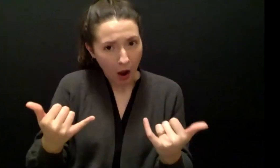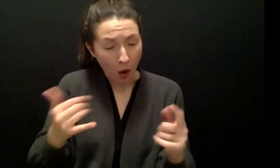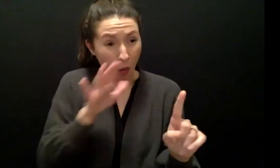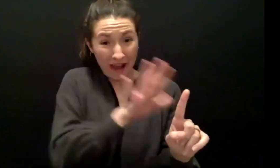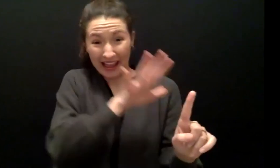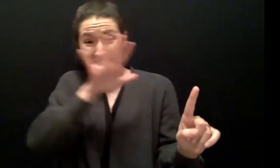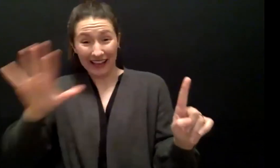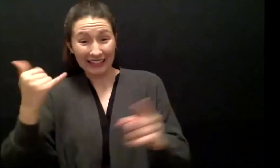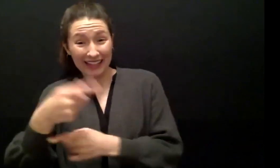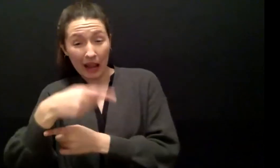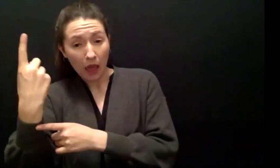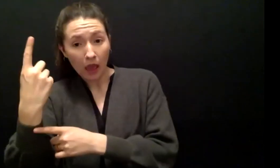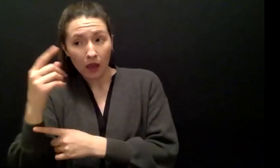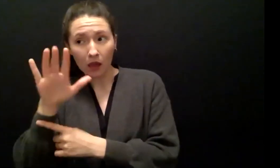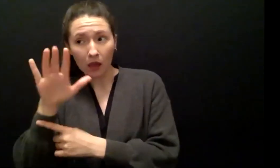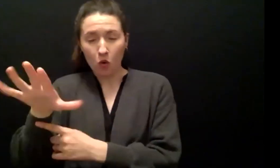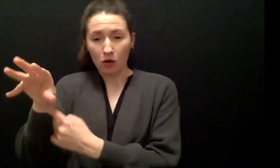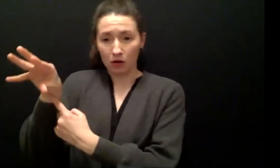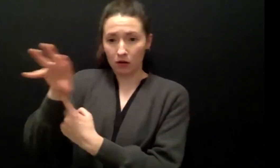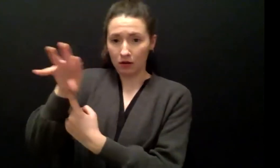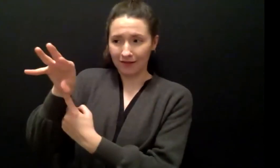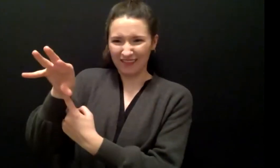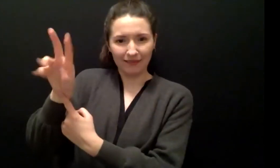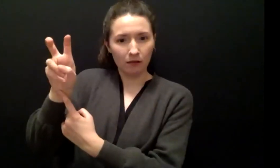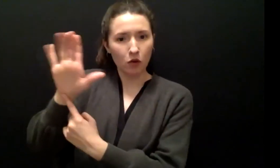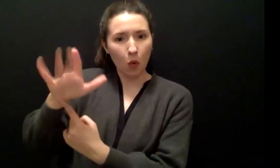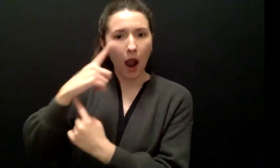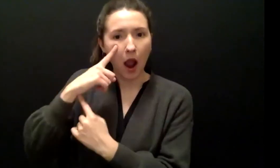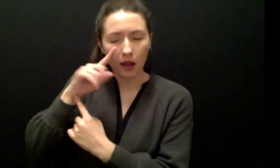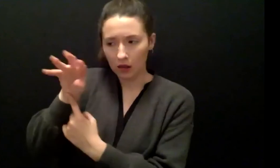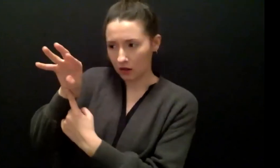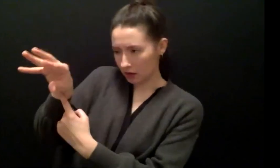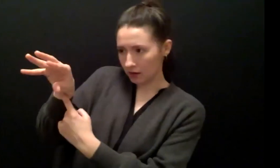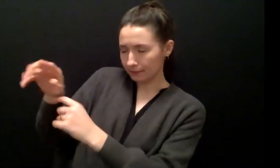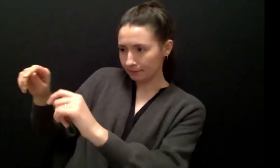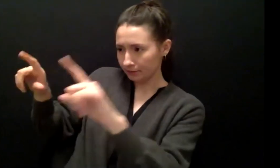feel closer to the plight of Black people. I hope that answers that question.